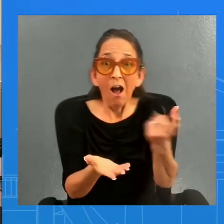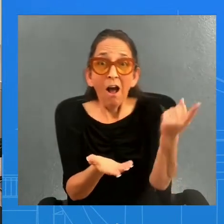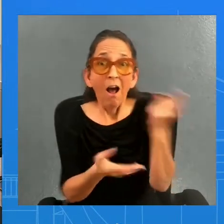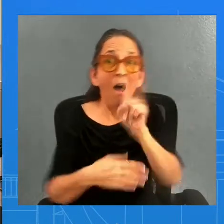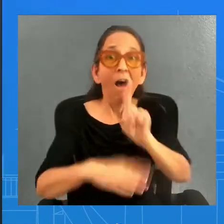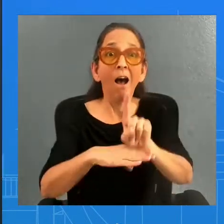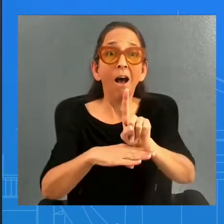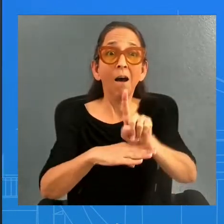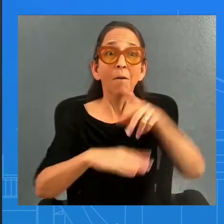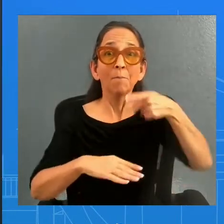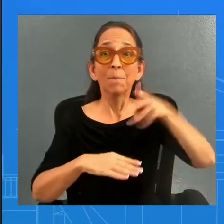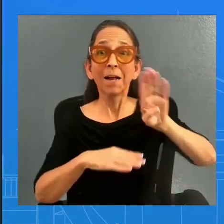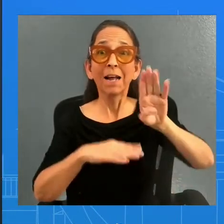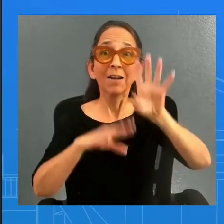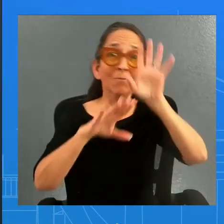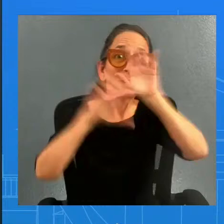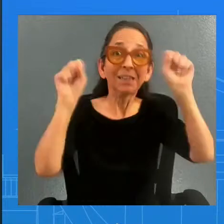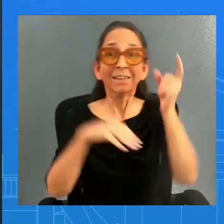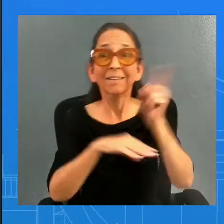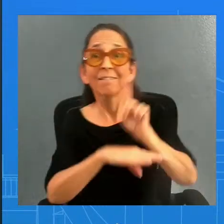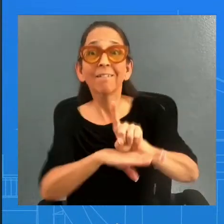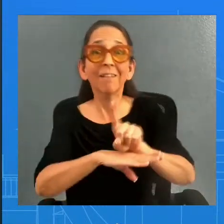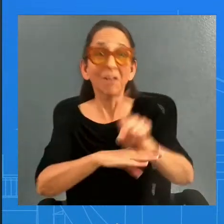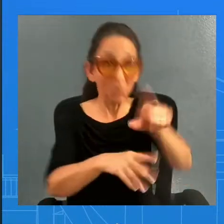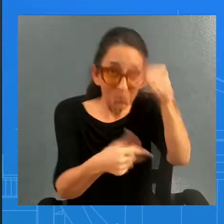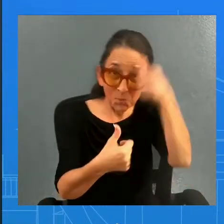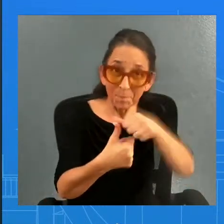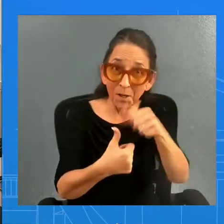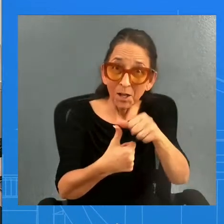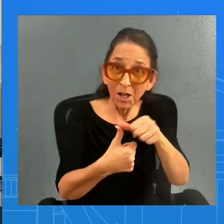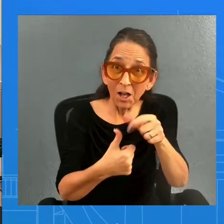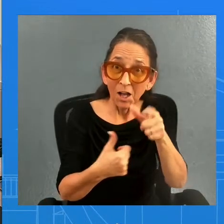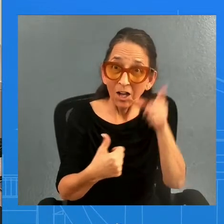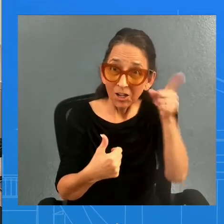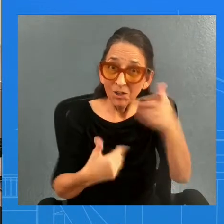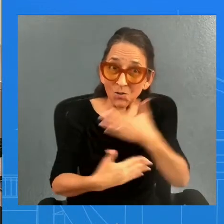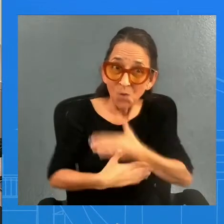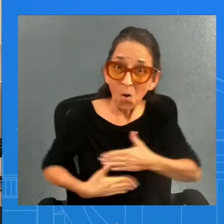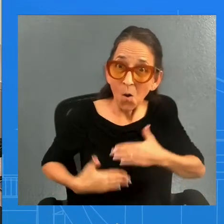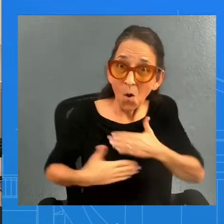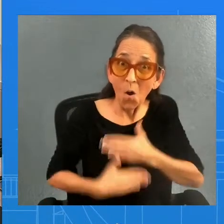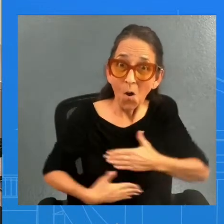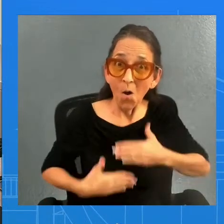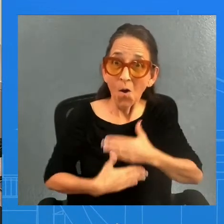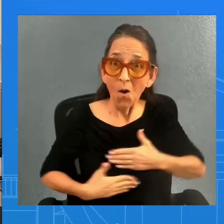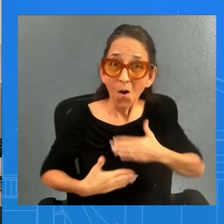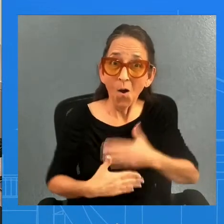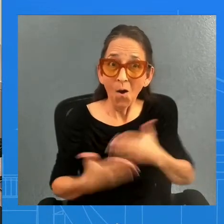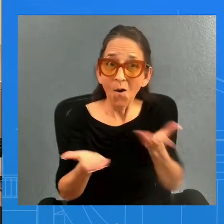He had a really good time. He enjoyed -- he enjoyed it. The Press: So, just an -- The Press: Come on back. The Press: -- open invitation for the president to follow tradition